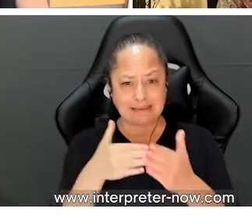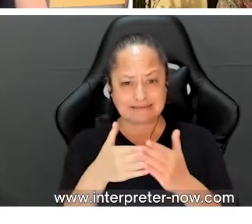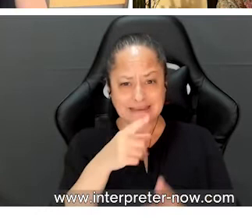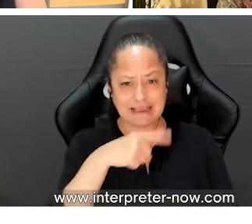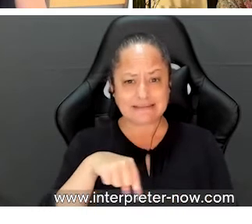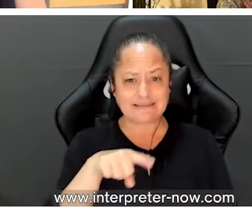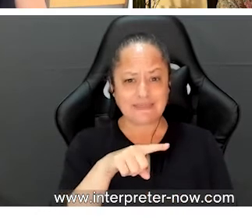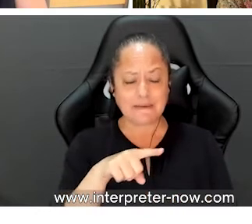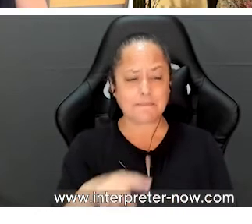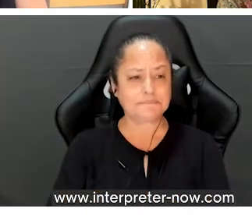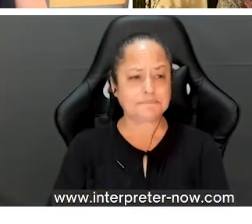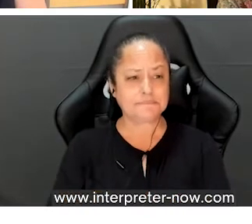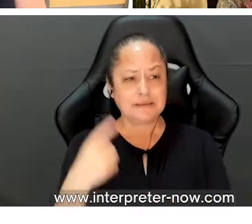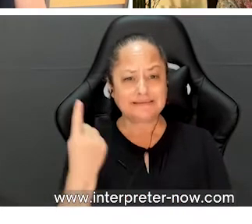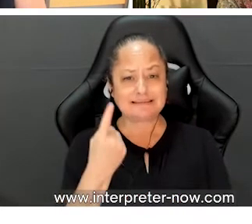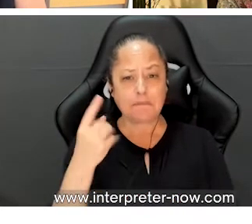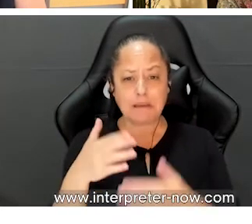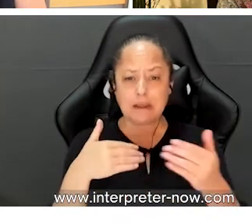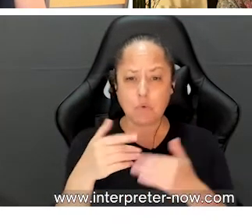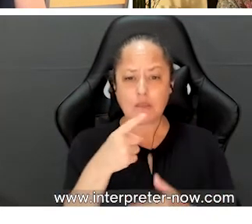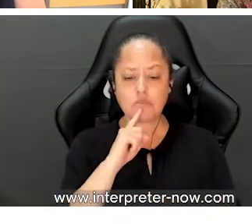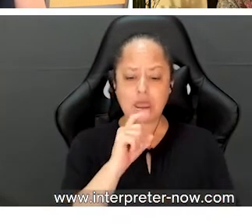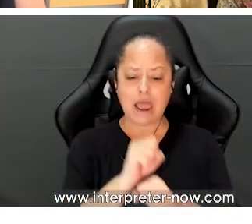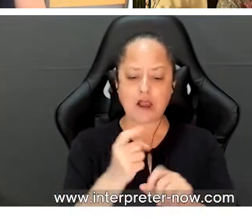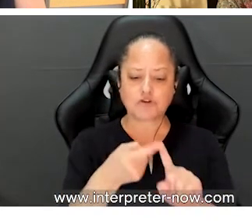are from that religion.